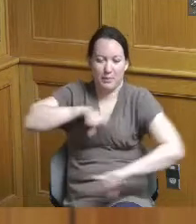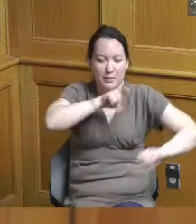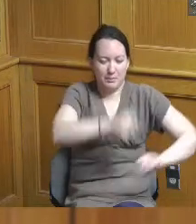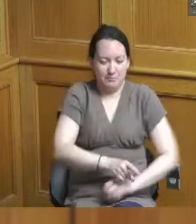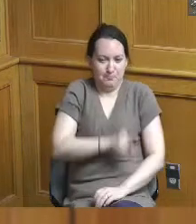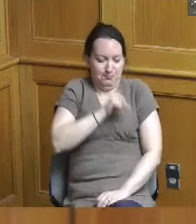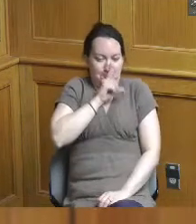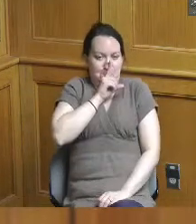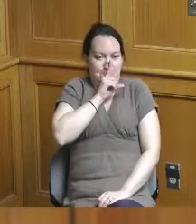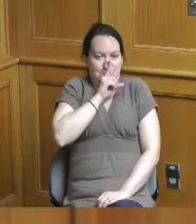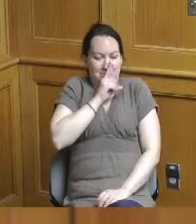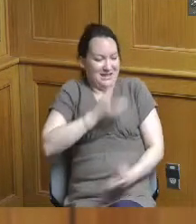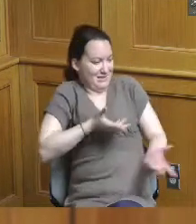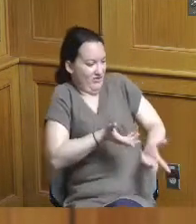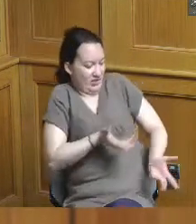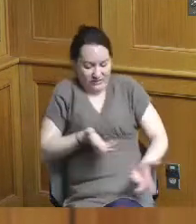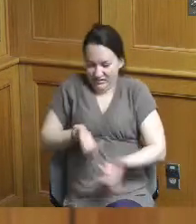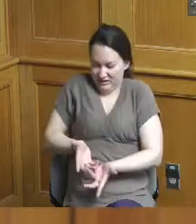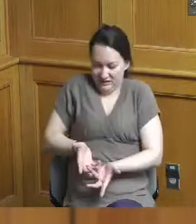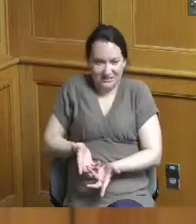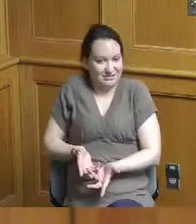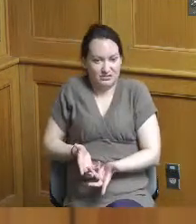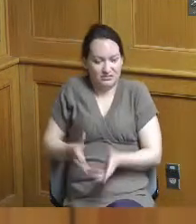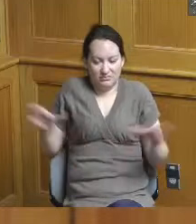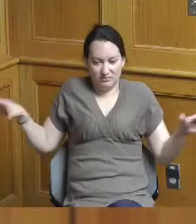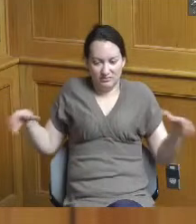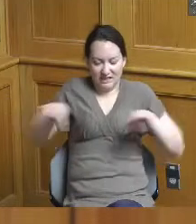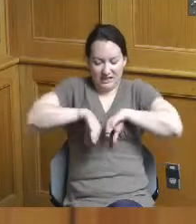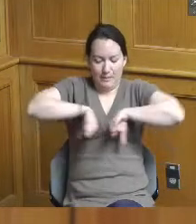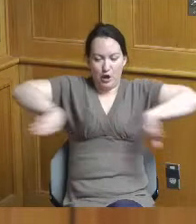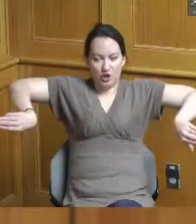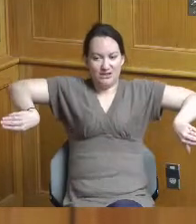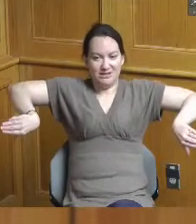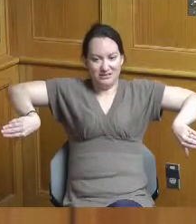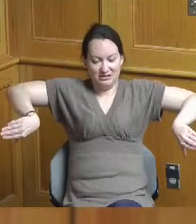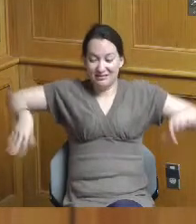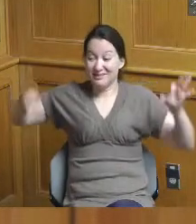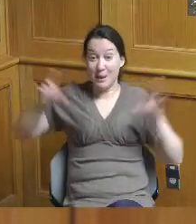have that interaction amongst the two bodies that are making the decisions and setting the policy